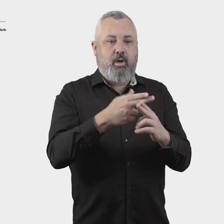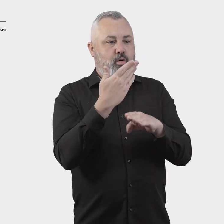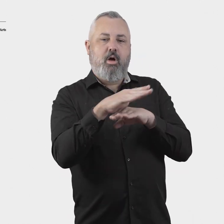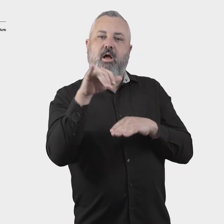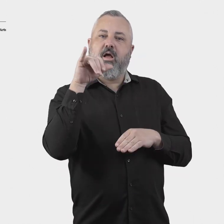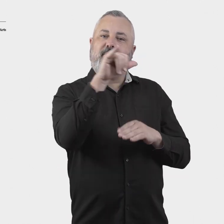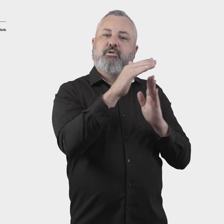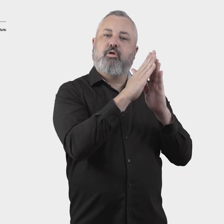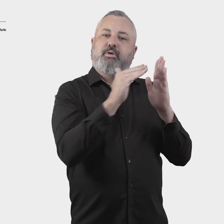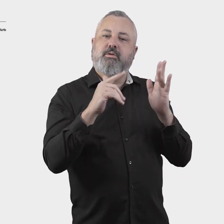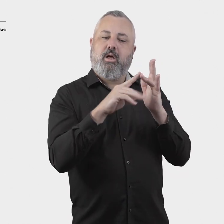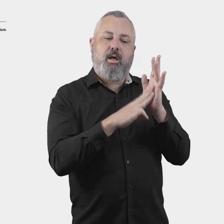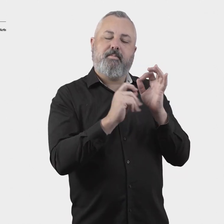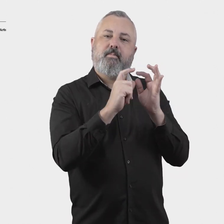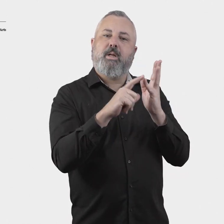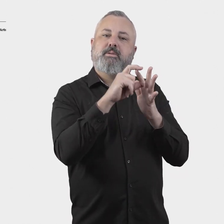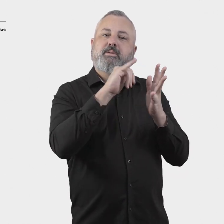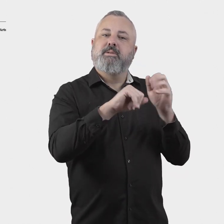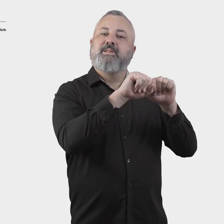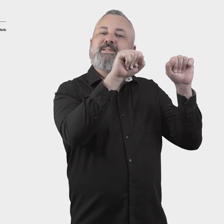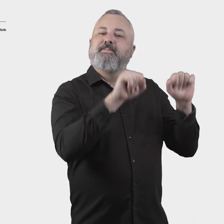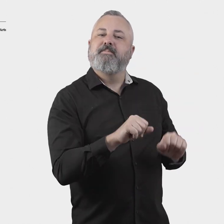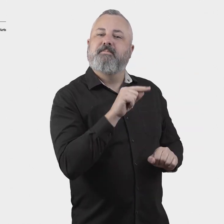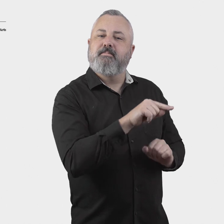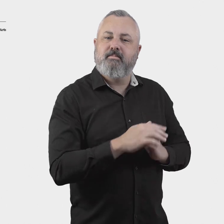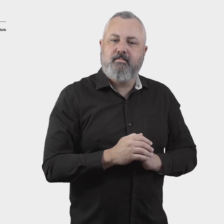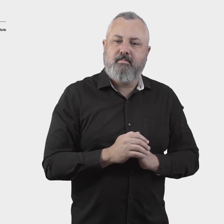new Aviation Industry Ombuds Scheme.